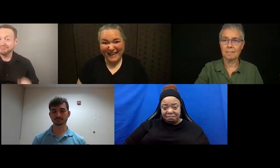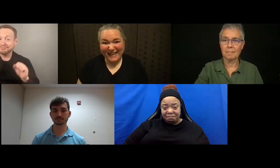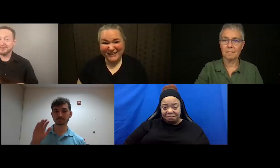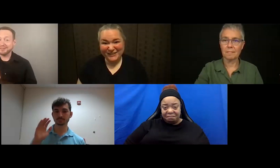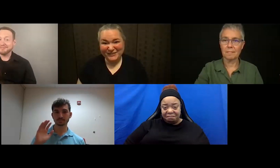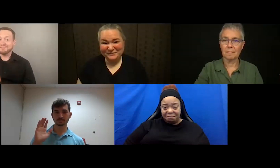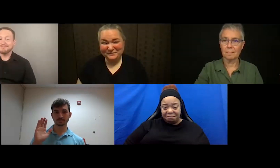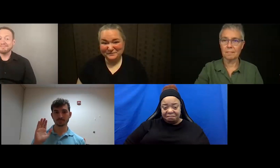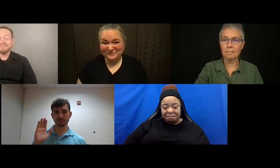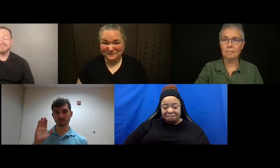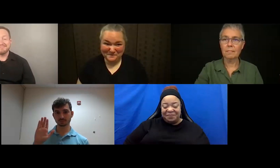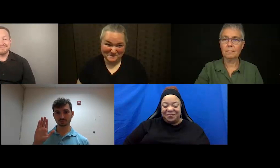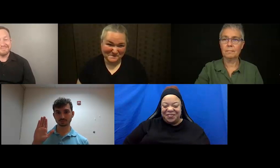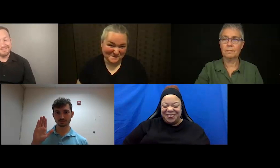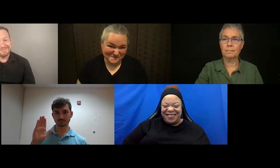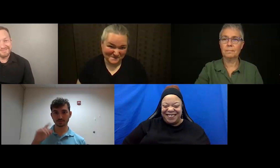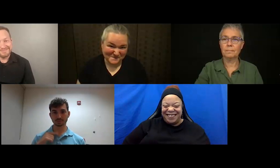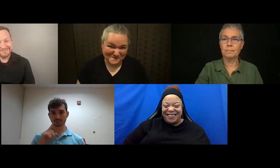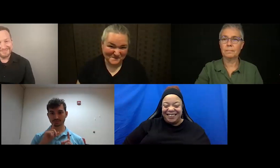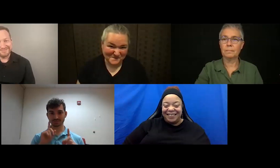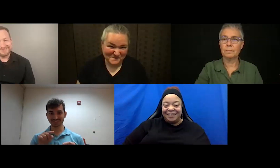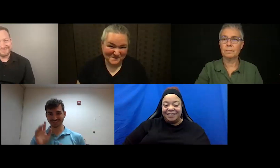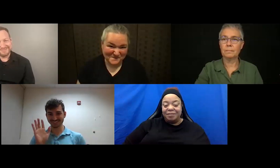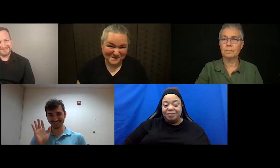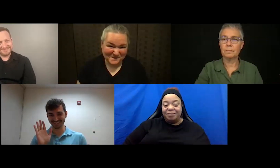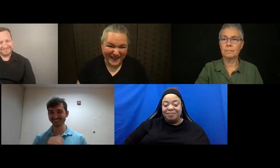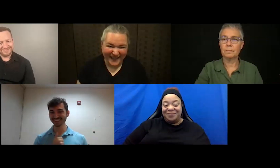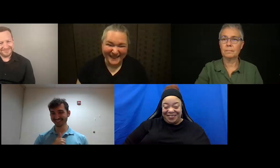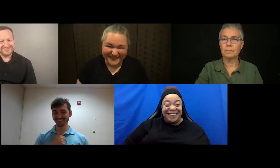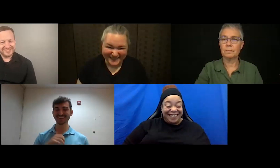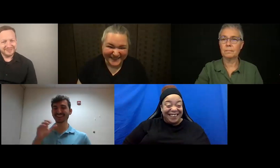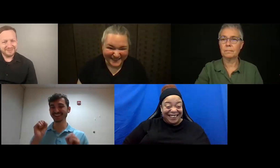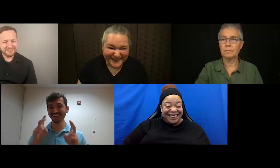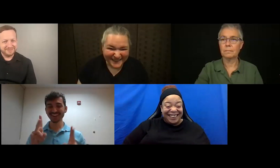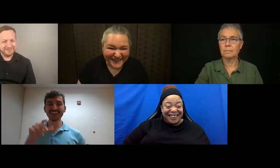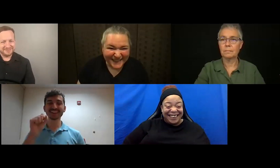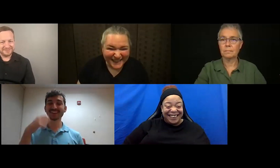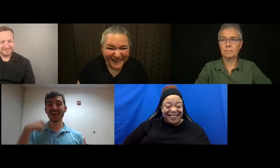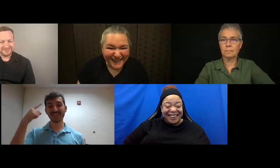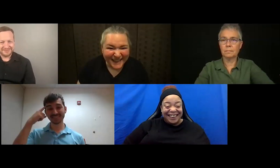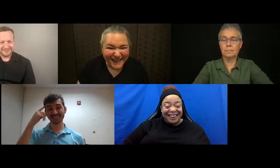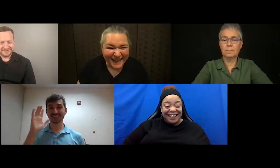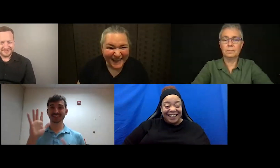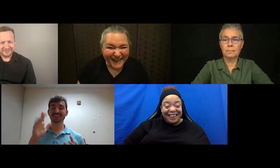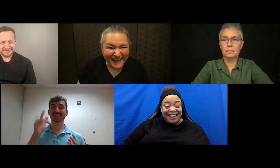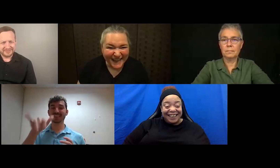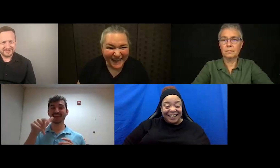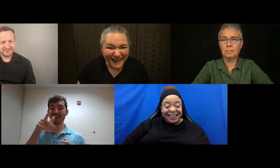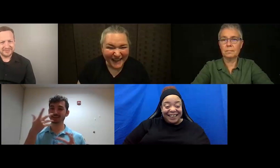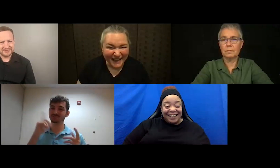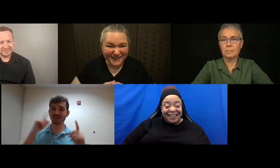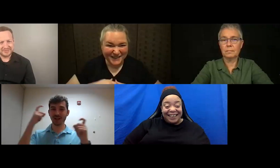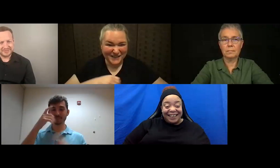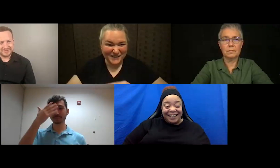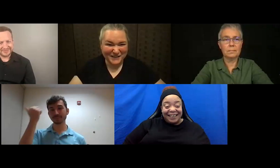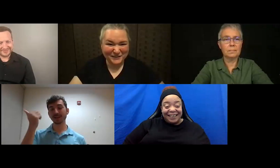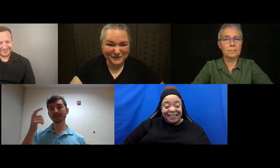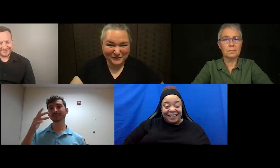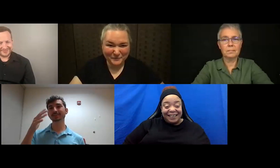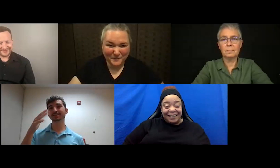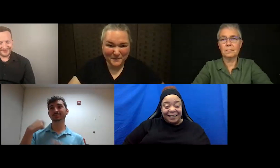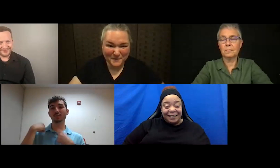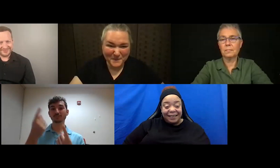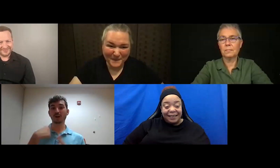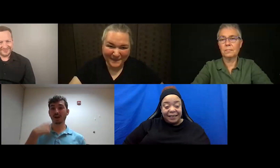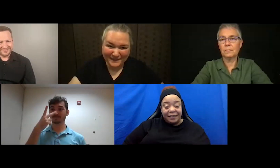safer? Yoel: I'll respond to that. I think it's really complicated.